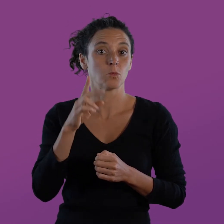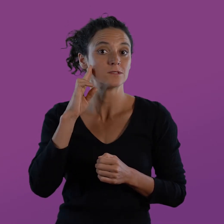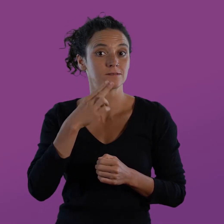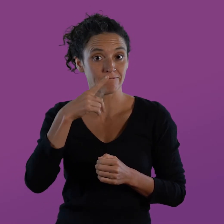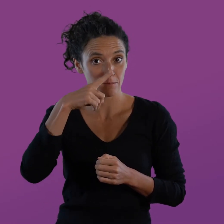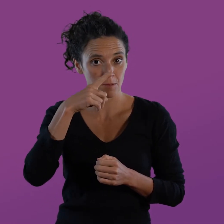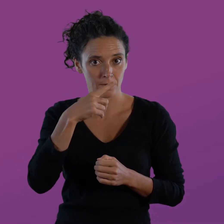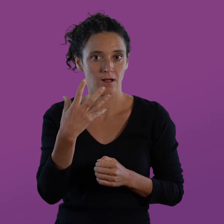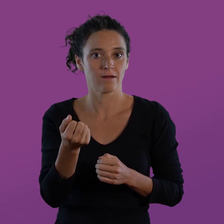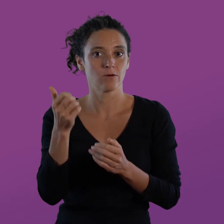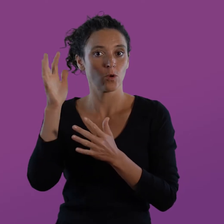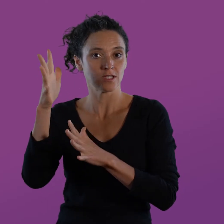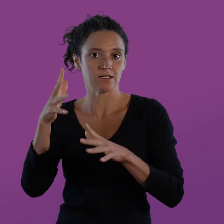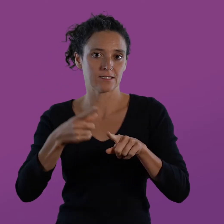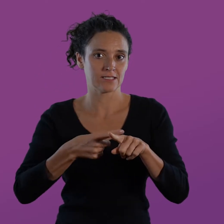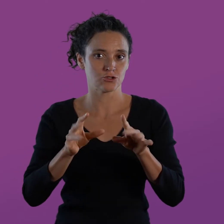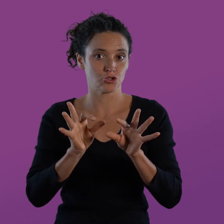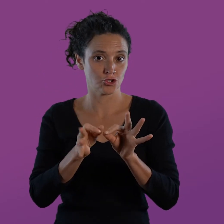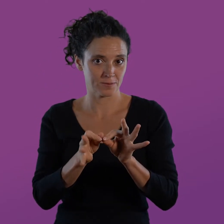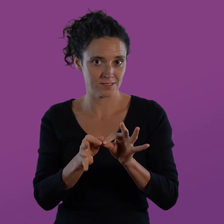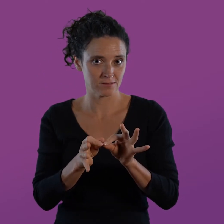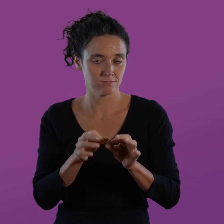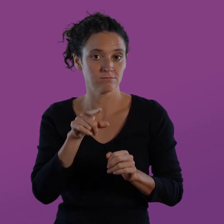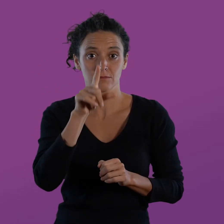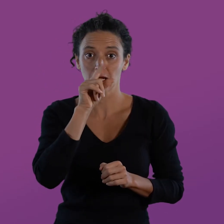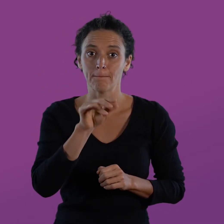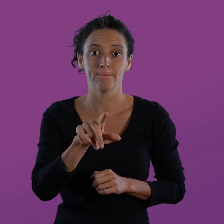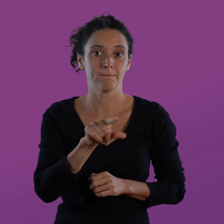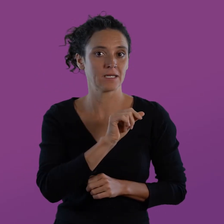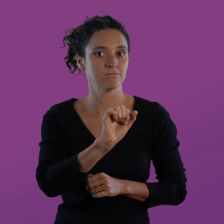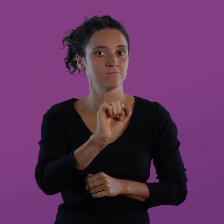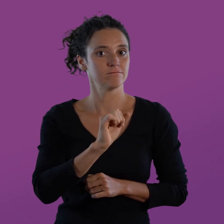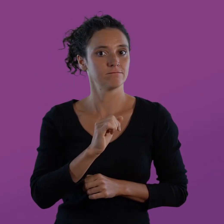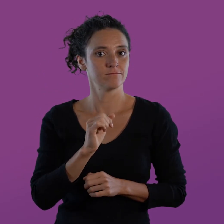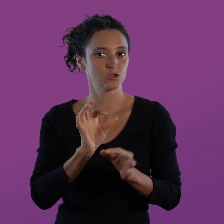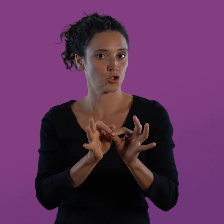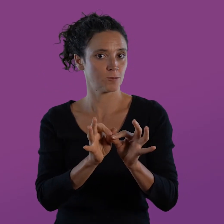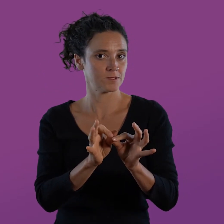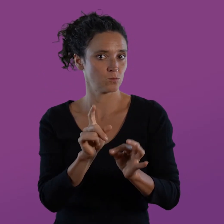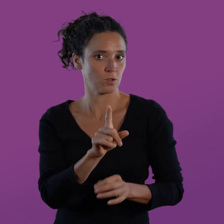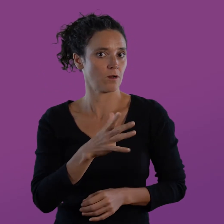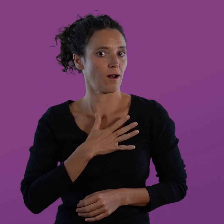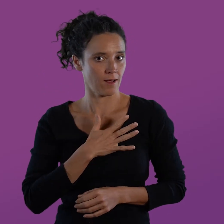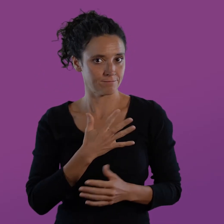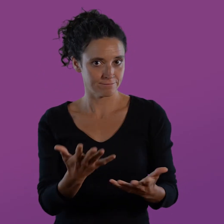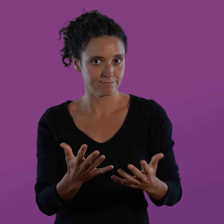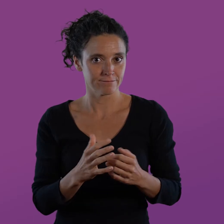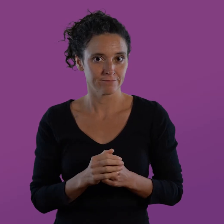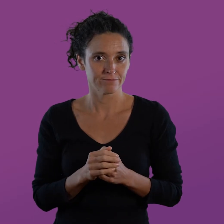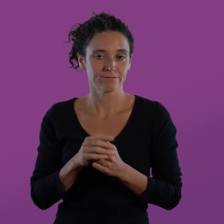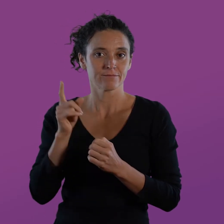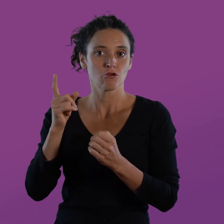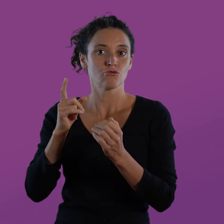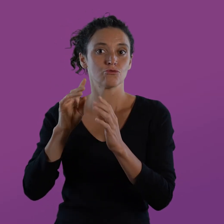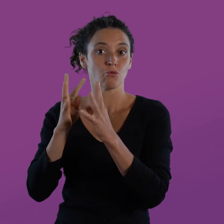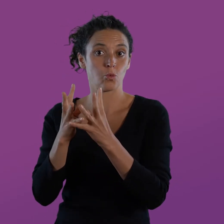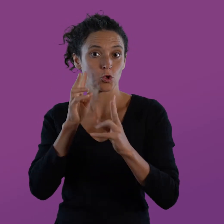Auslan-English interpreters are available to assist people who are deaf or have a hearing impairment. Alternatively, deaf people can use their preferred interpreter -